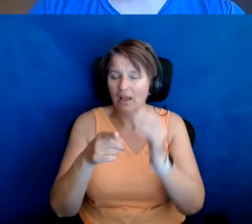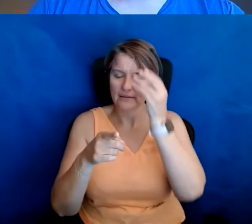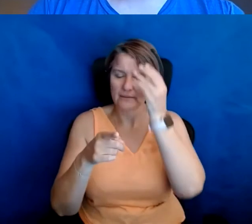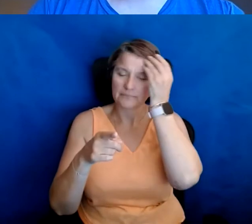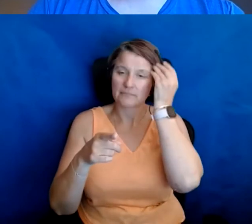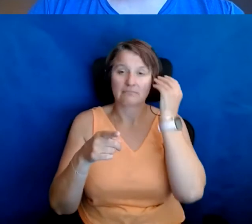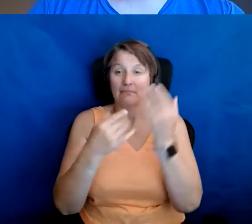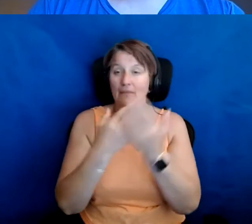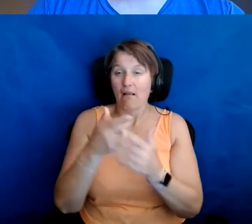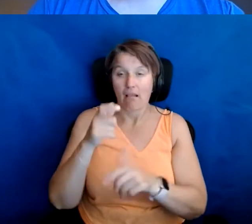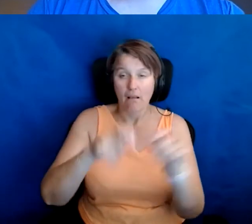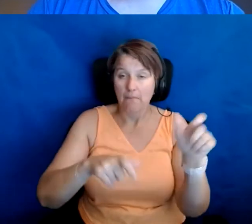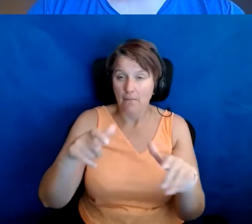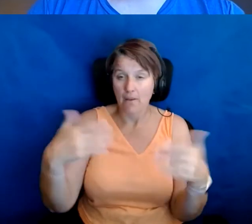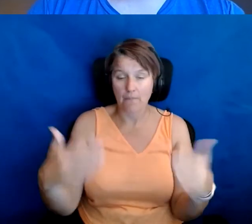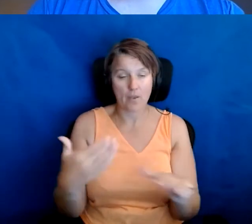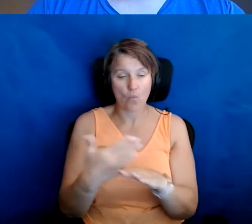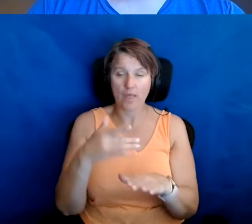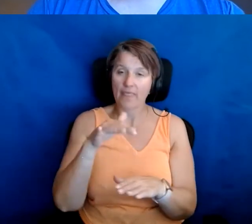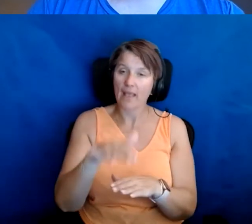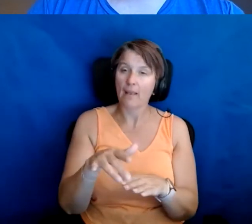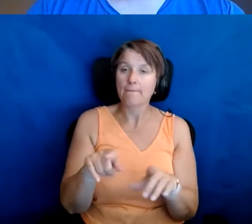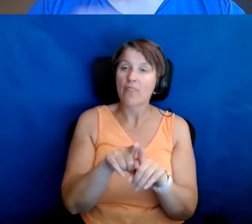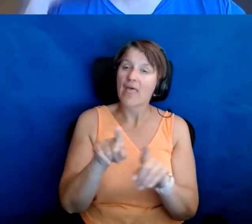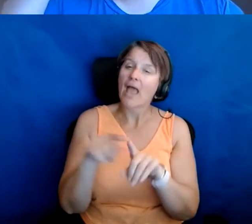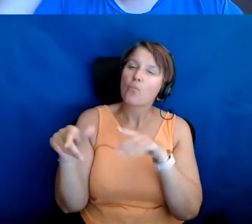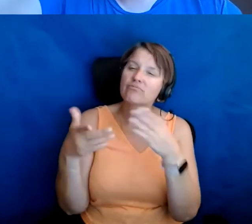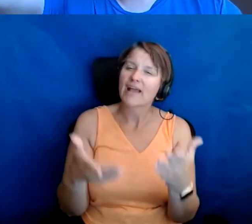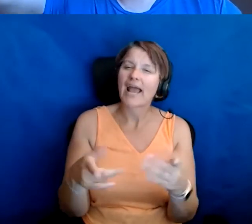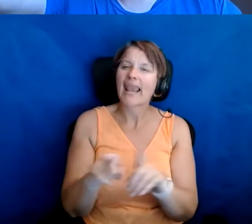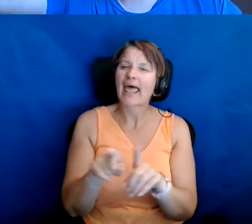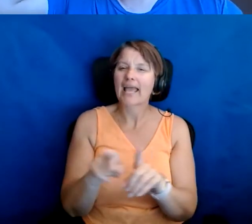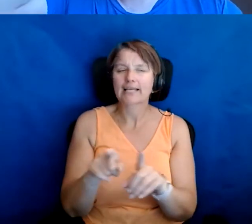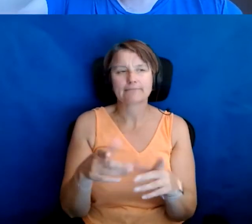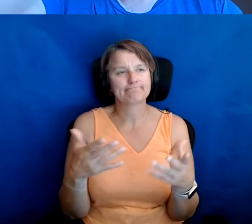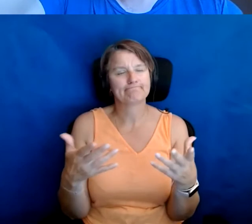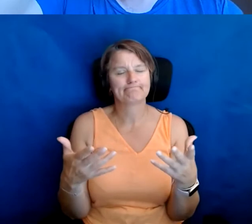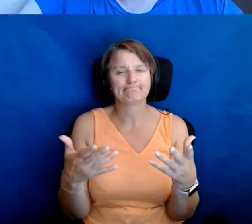And, and then so but they also they provide a sort of buffer essentially, as well, that,